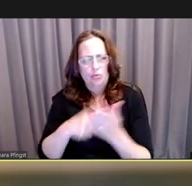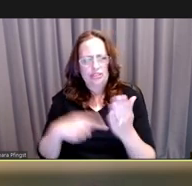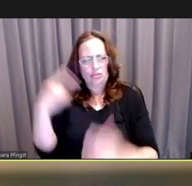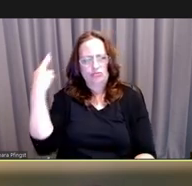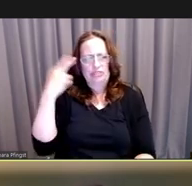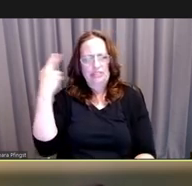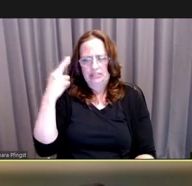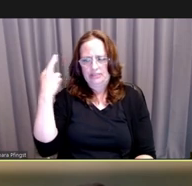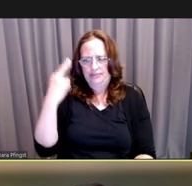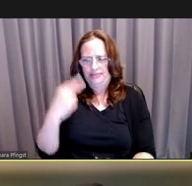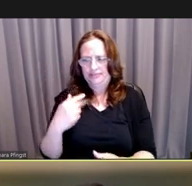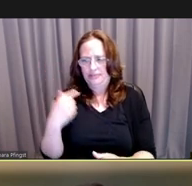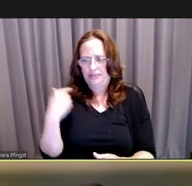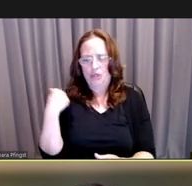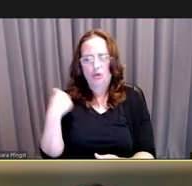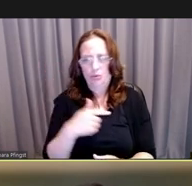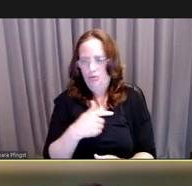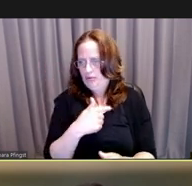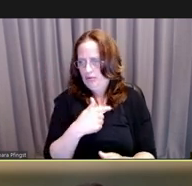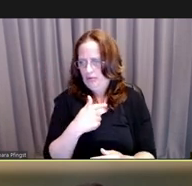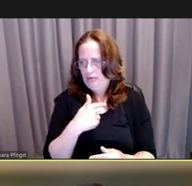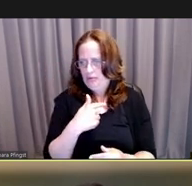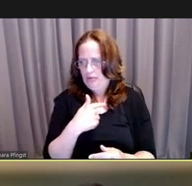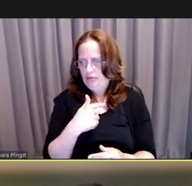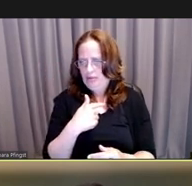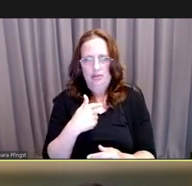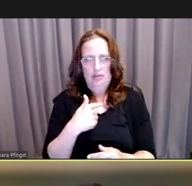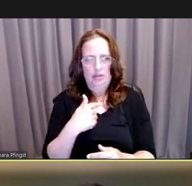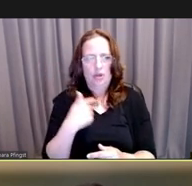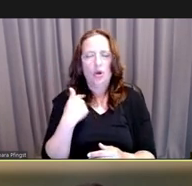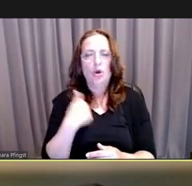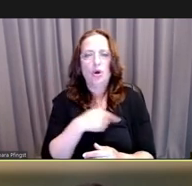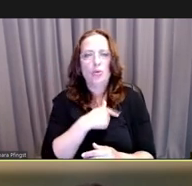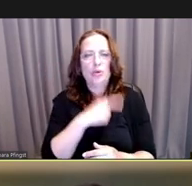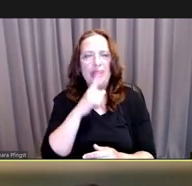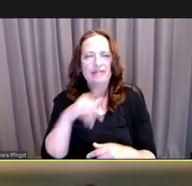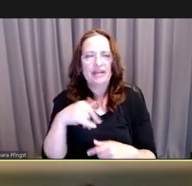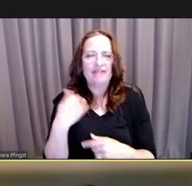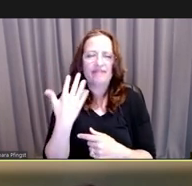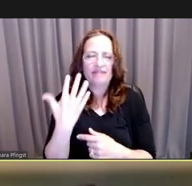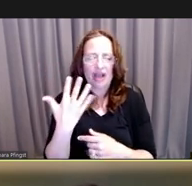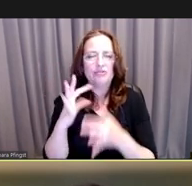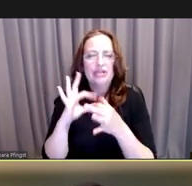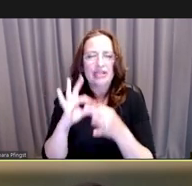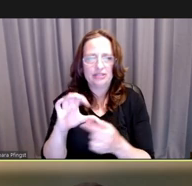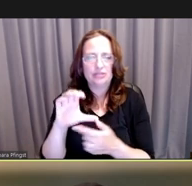It seems that about 5% to 20% of those cases are related to CMV or cytomegalovirus, which I'll